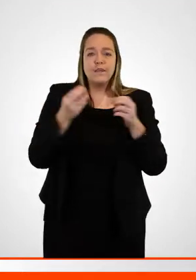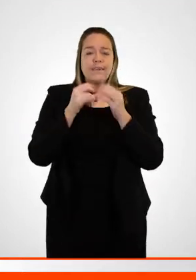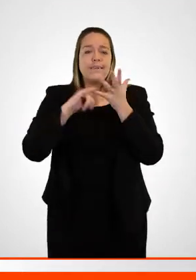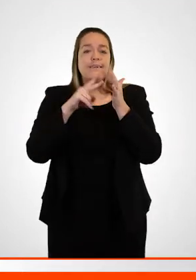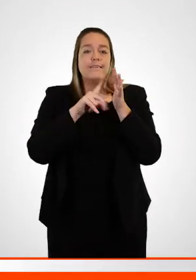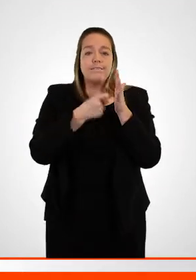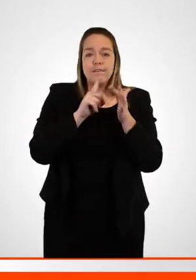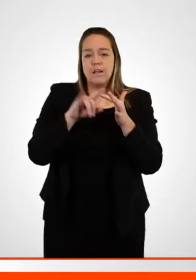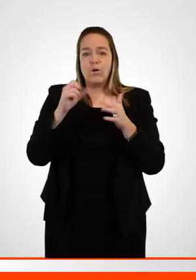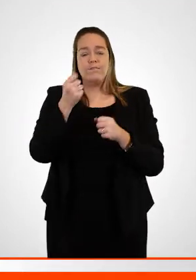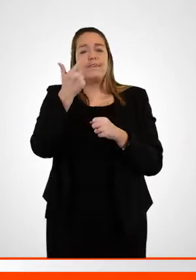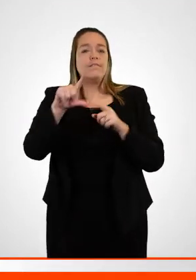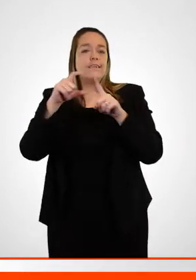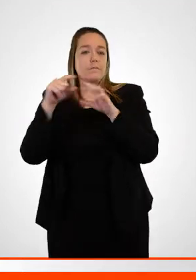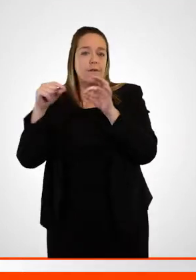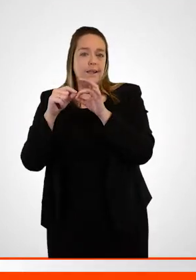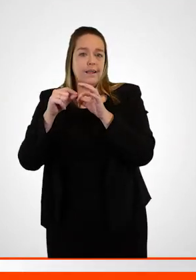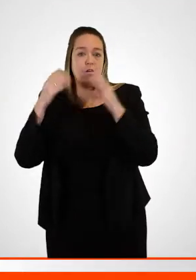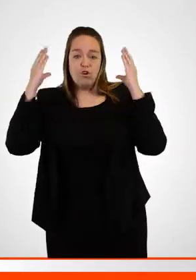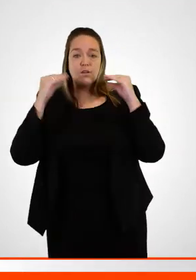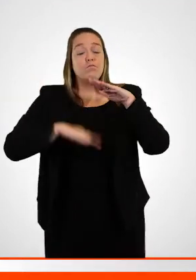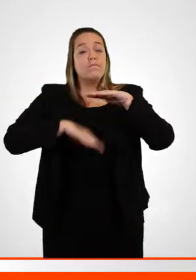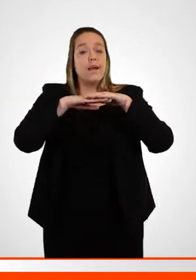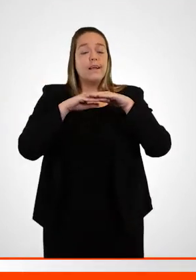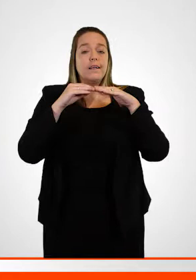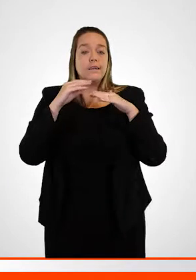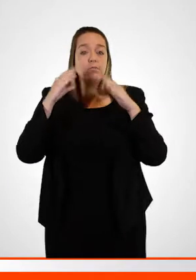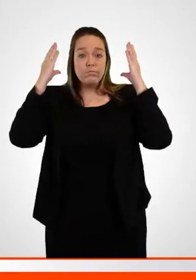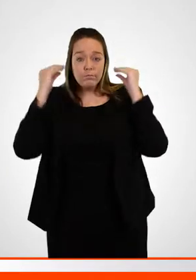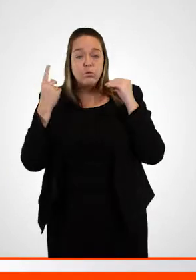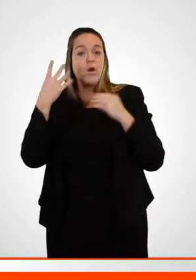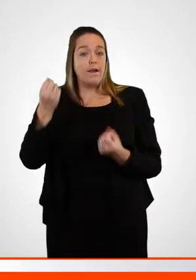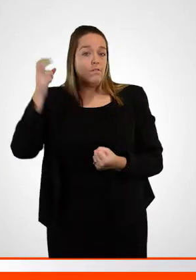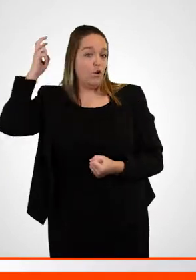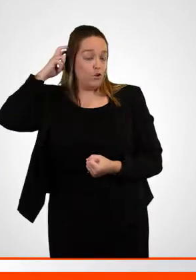with an average of about a 70dB hearing loss, and then our profoundly hearing impaired children who used cochlear implants,